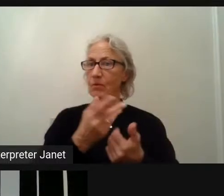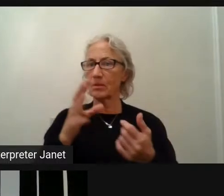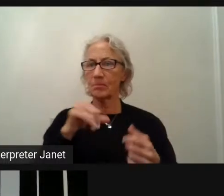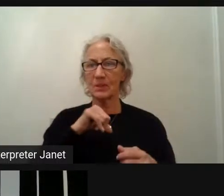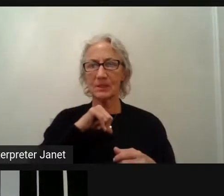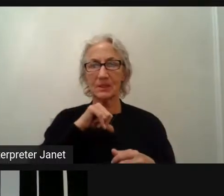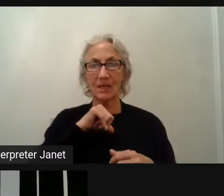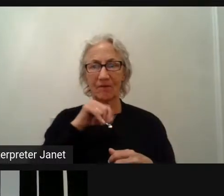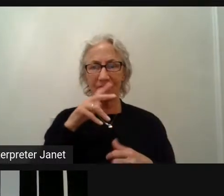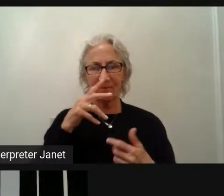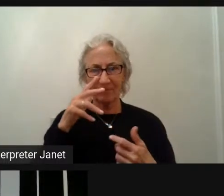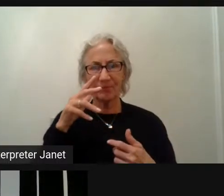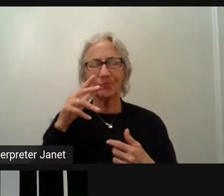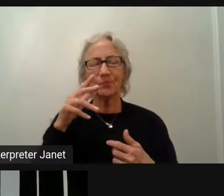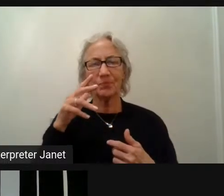at least from what I remember, I was always able to fix